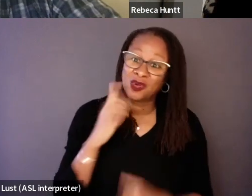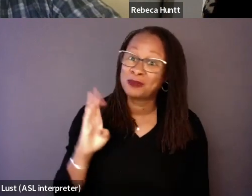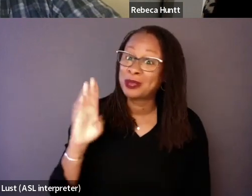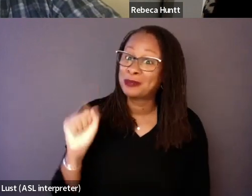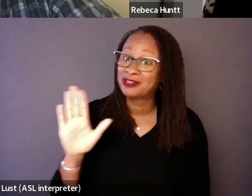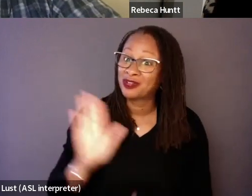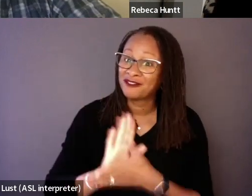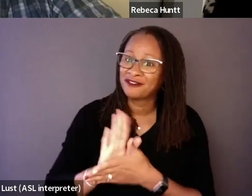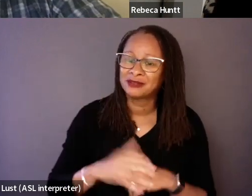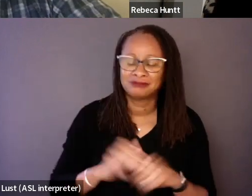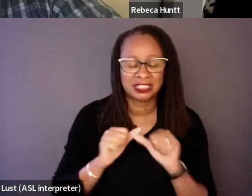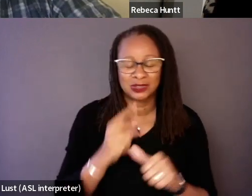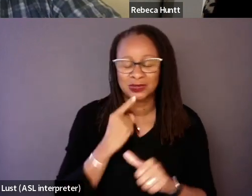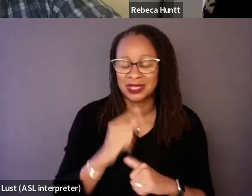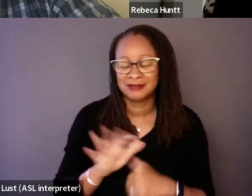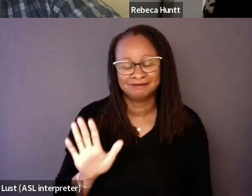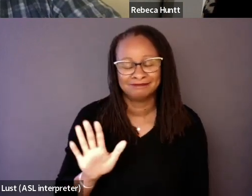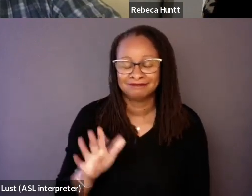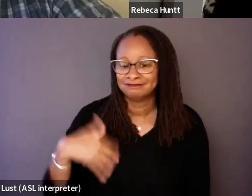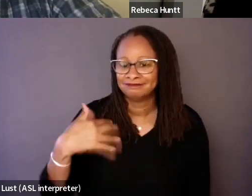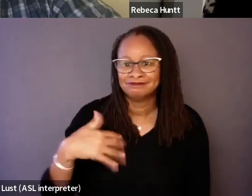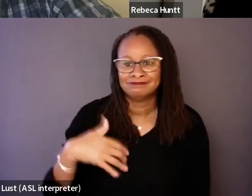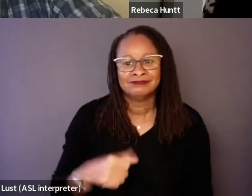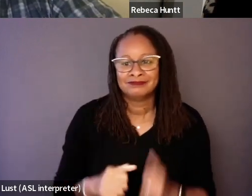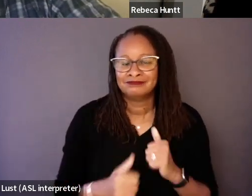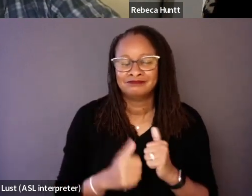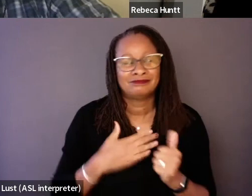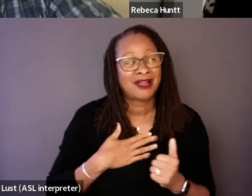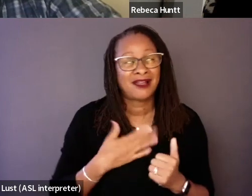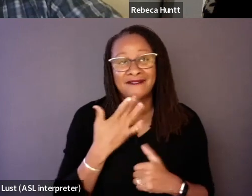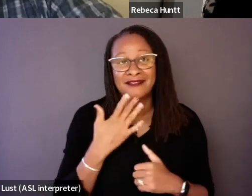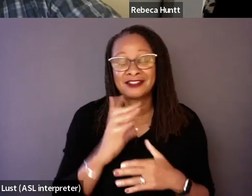continue to say that it is perhaps one of my favorite documentaries of the years.